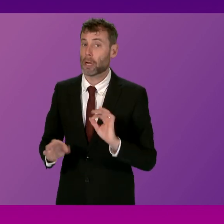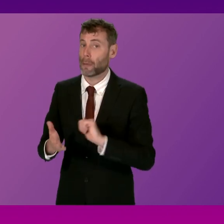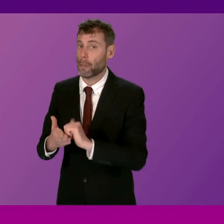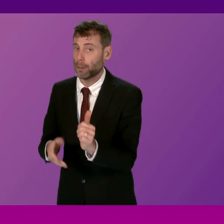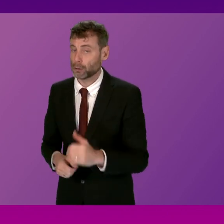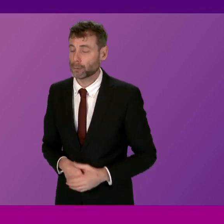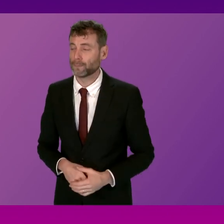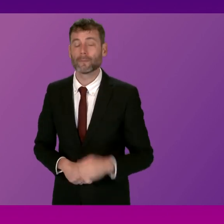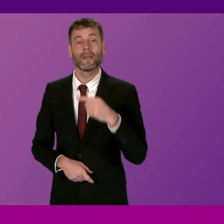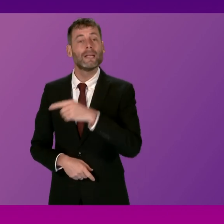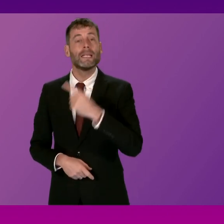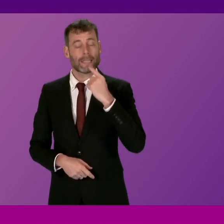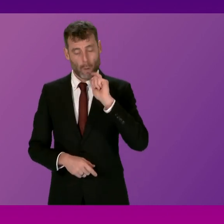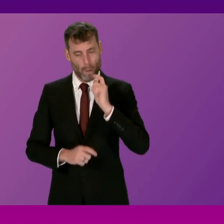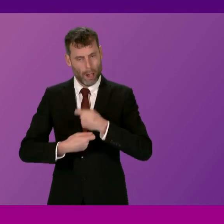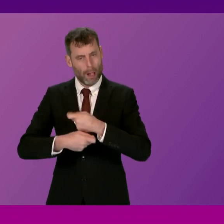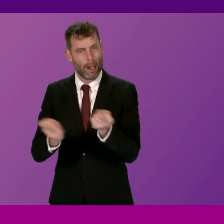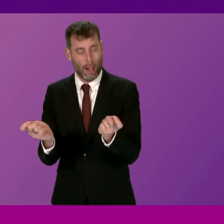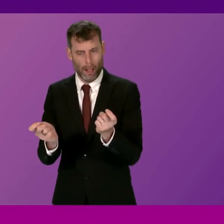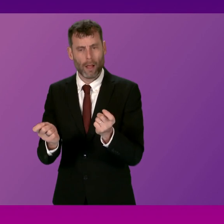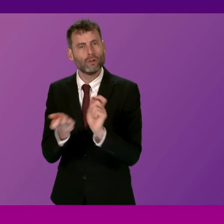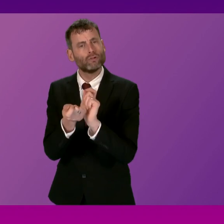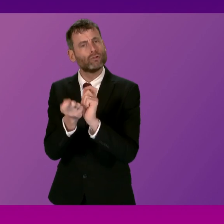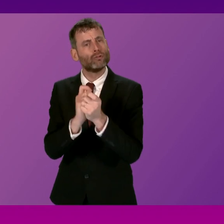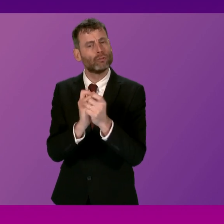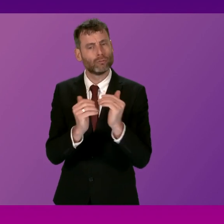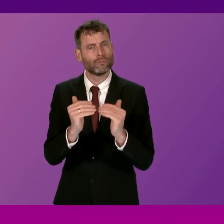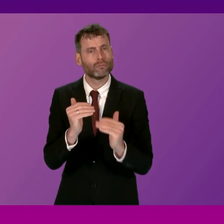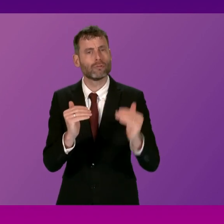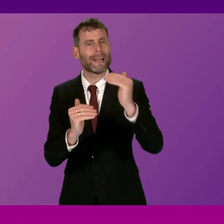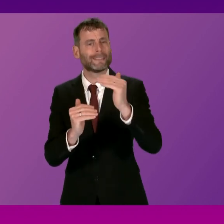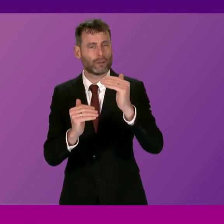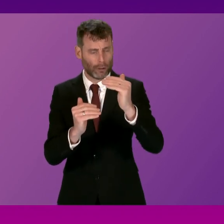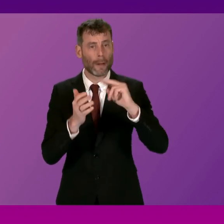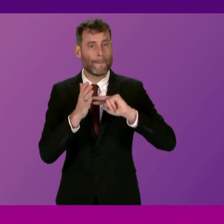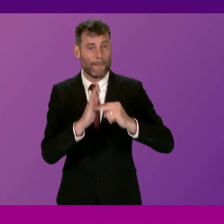in the SNP’s 2016 manifesto, but that has now been pushed back to the end of next year.